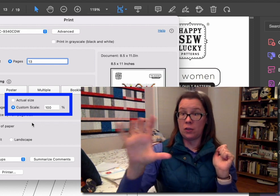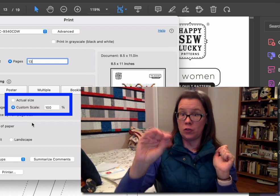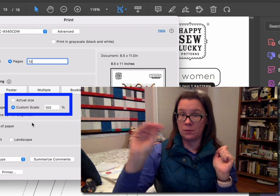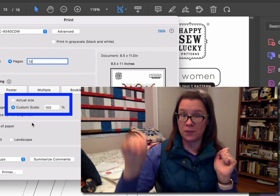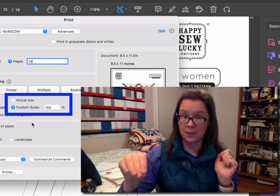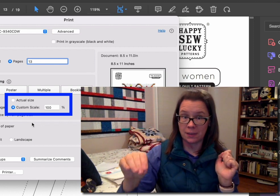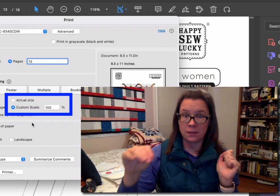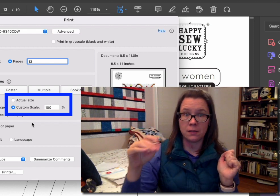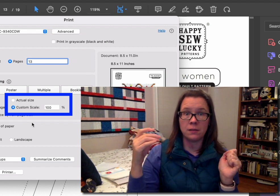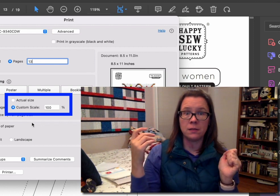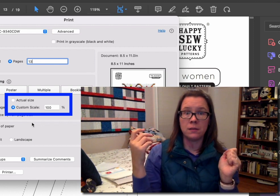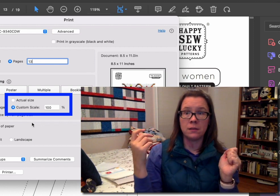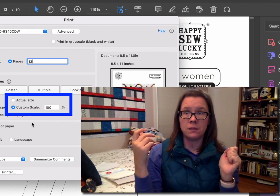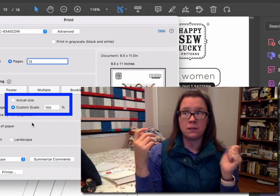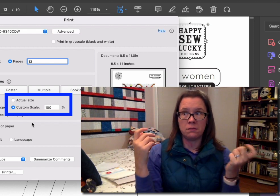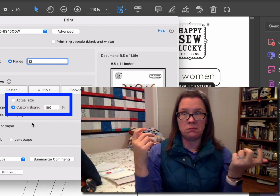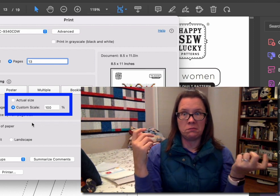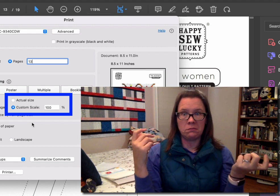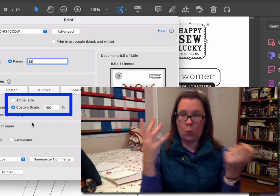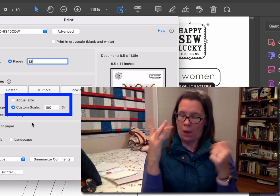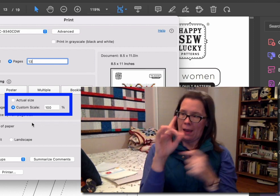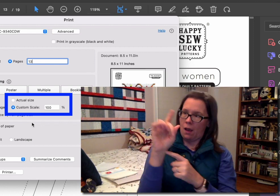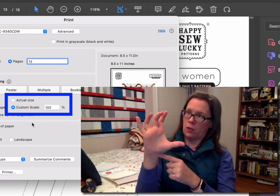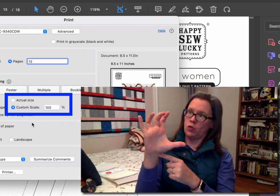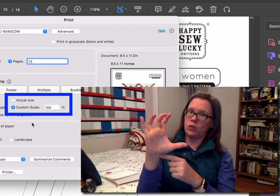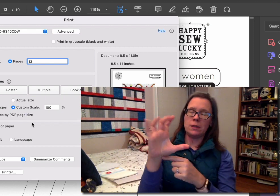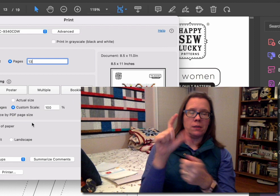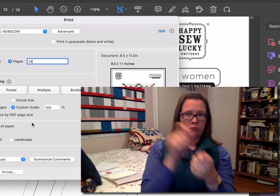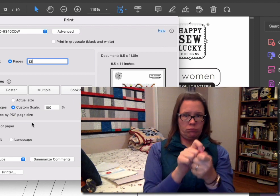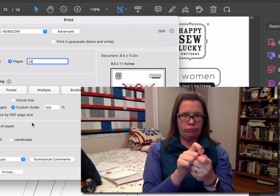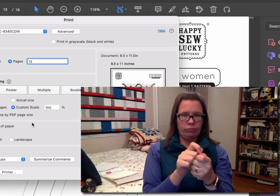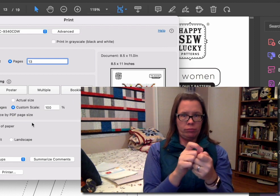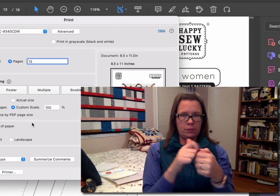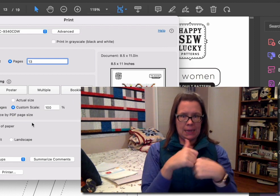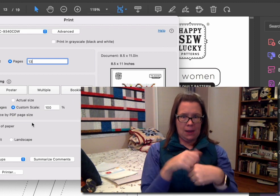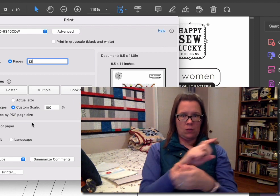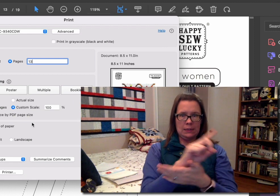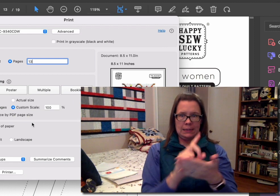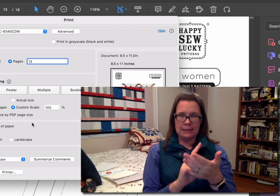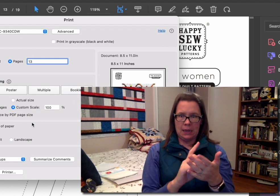Personally I always choose custom scale and type 100 percent.